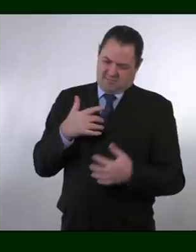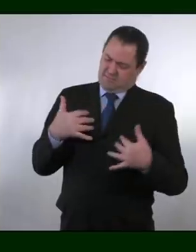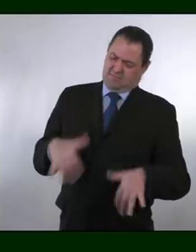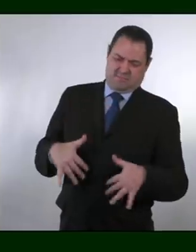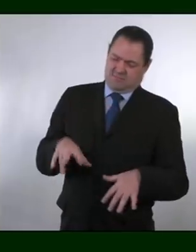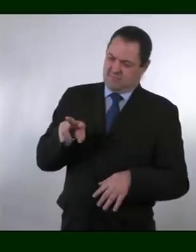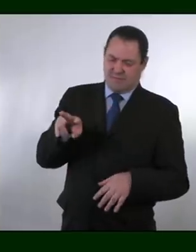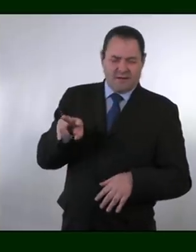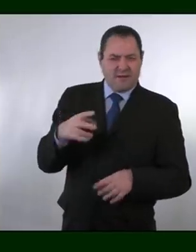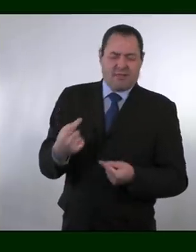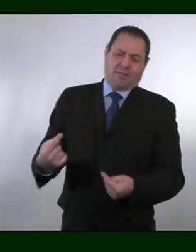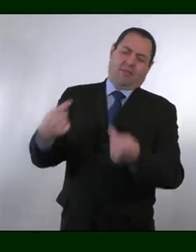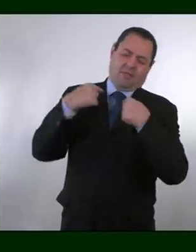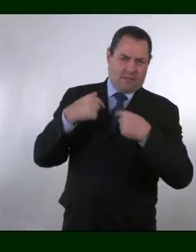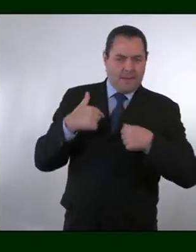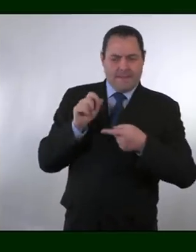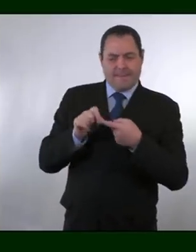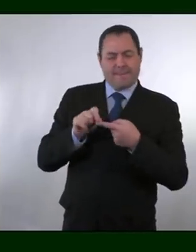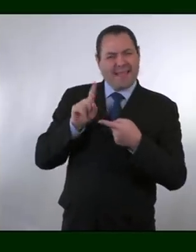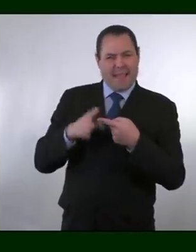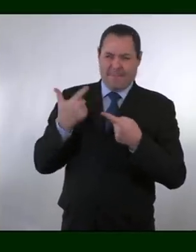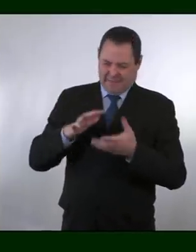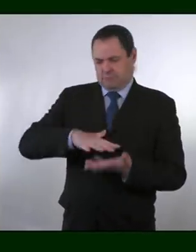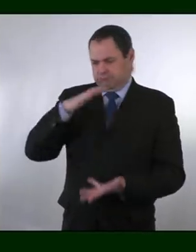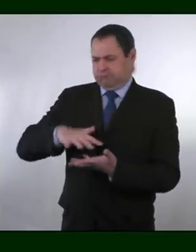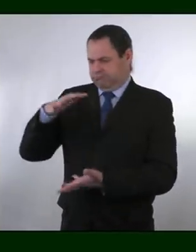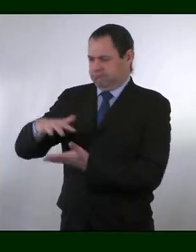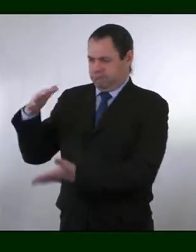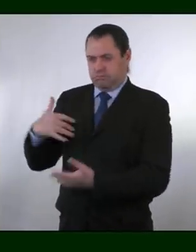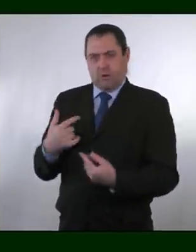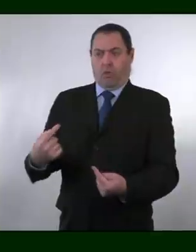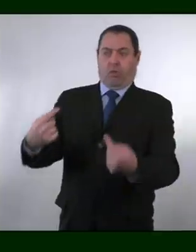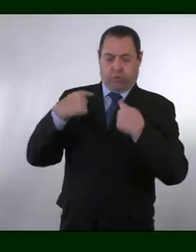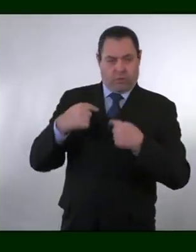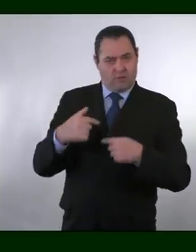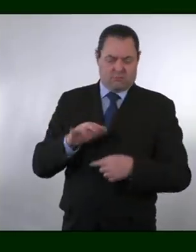for securing personal protective equipment in huge quantities. I want to thank again all the people